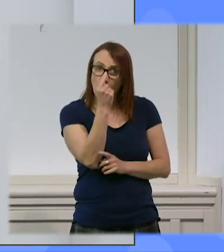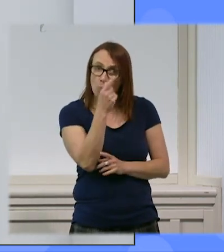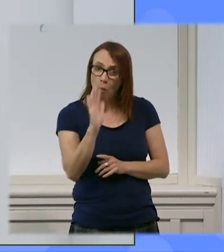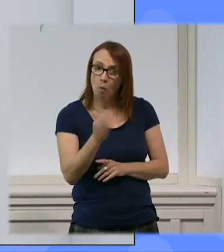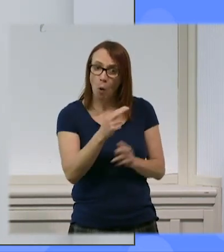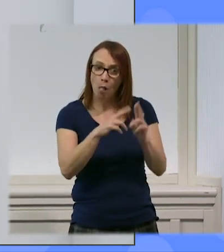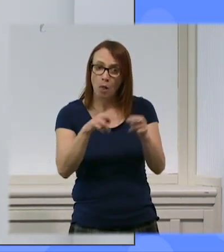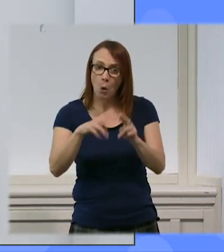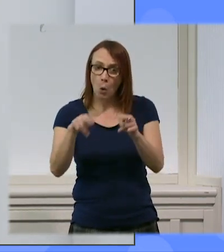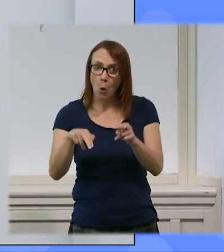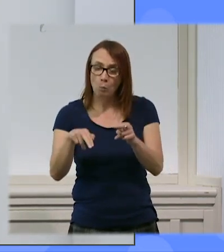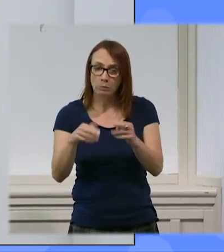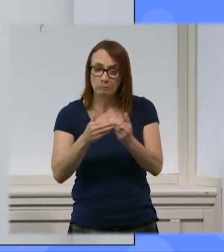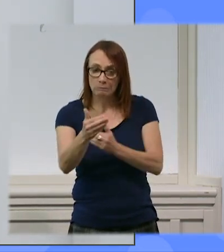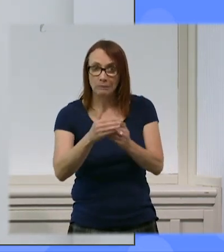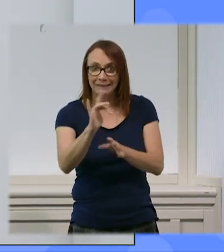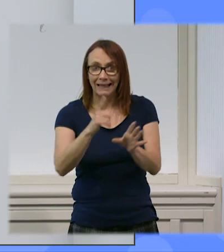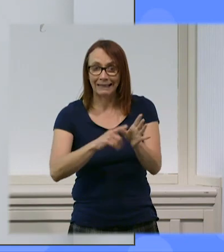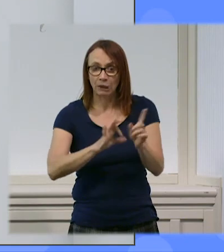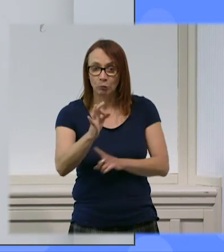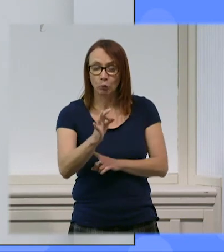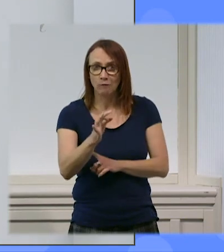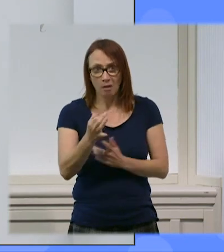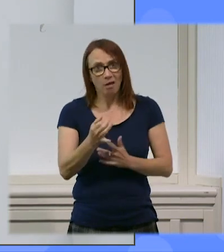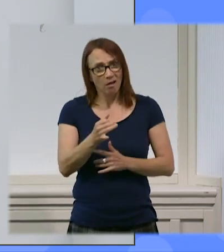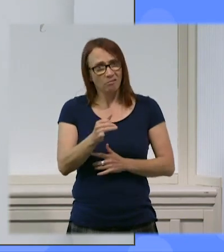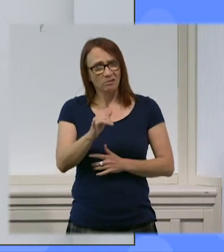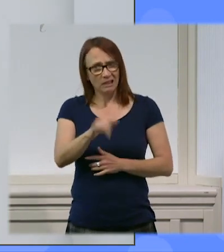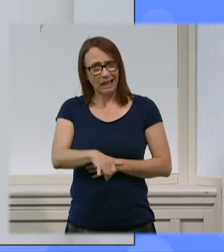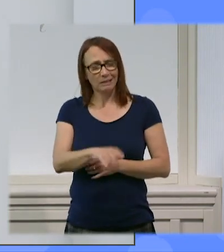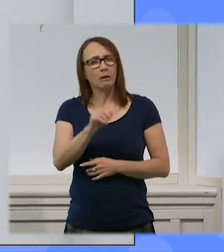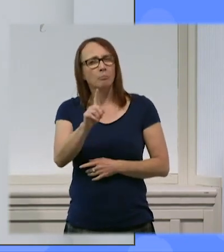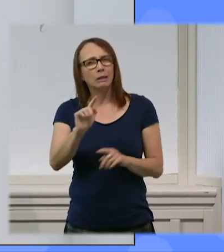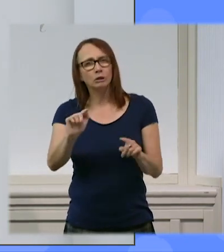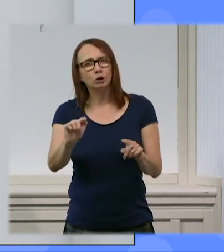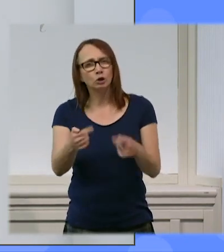country in 10 years technically yes we can but what are the challenges we're